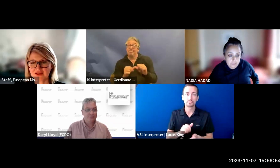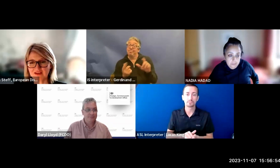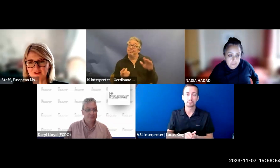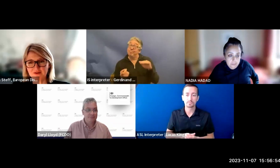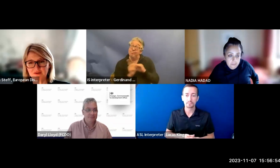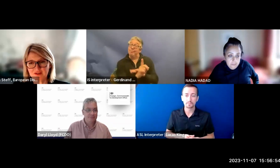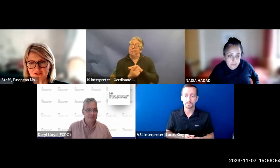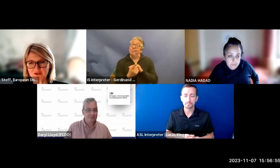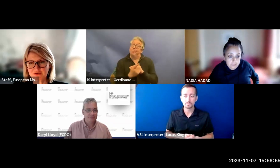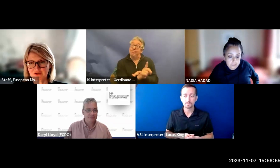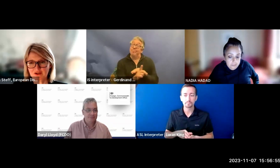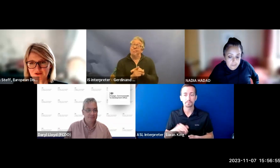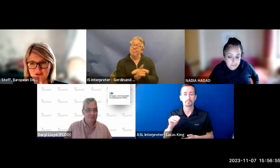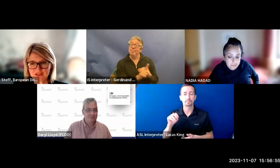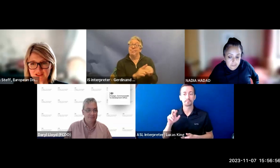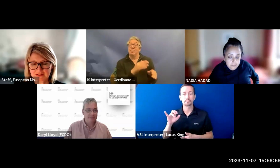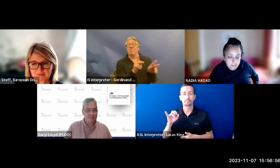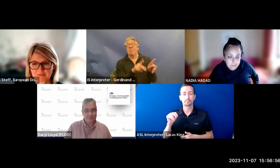Thank you. Doerte?